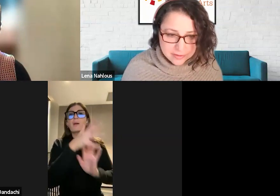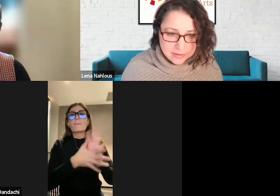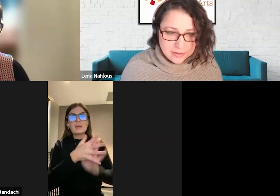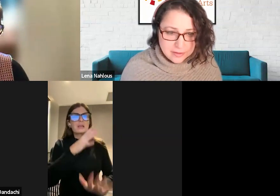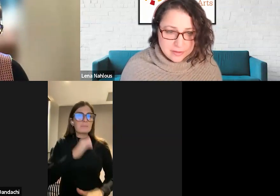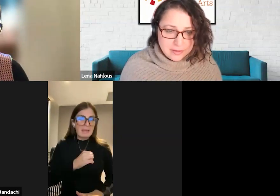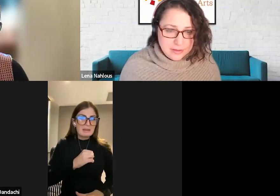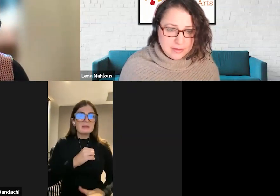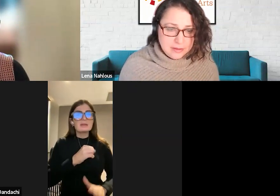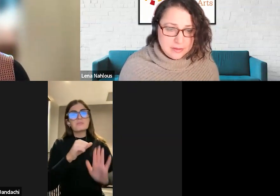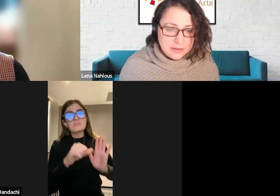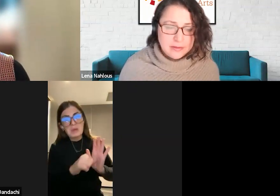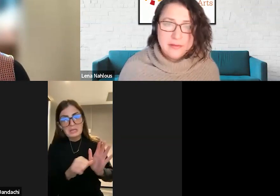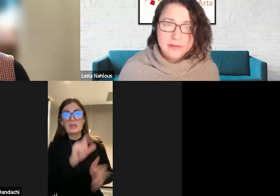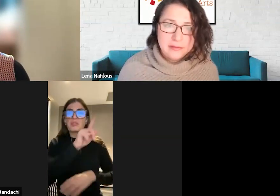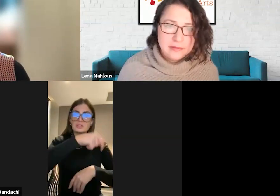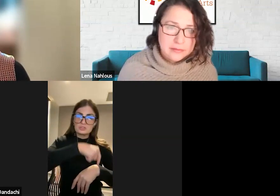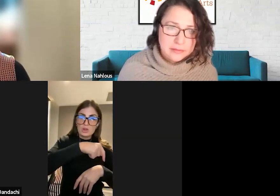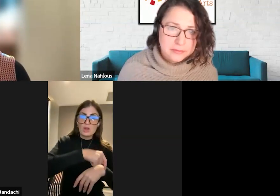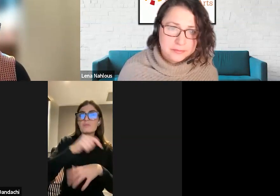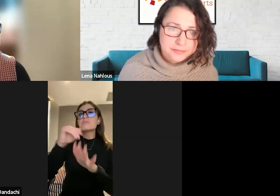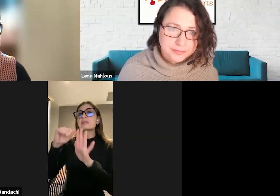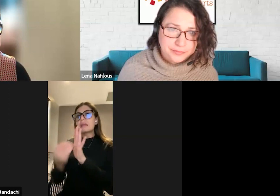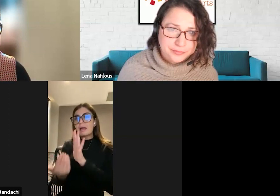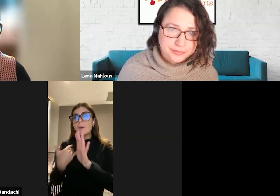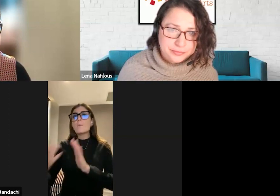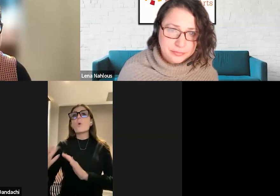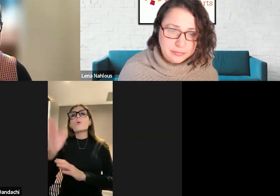The more modern origins of corporate governance began to appear in